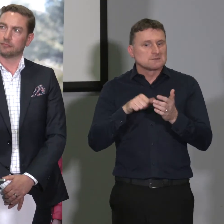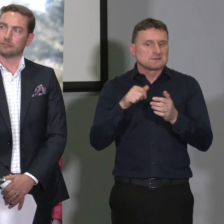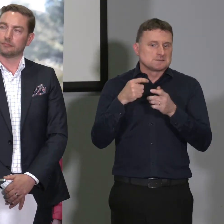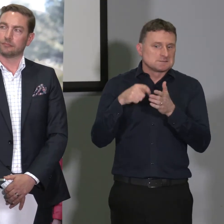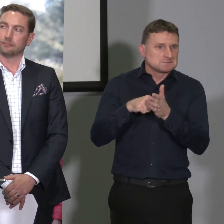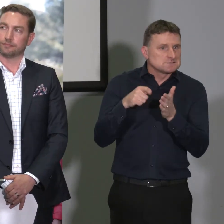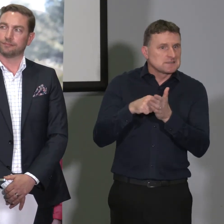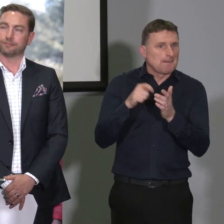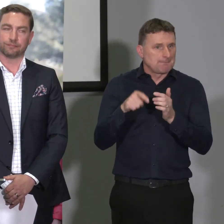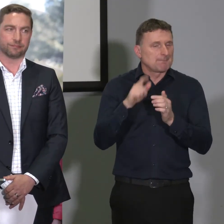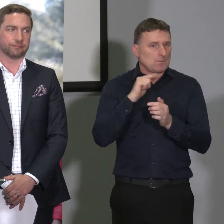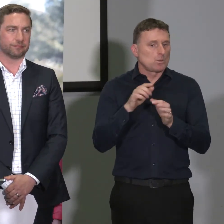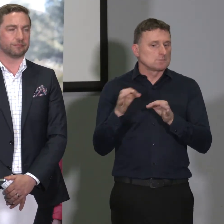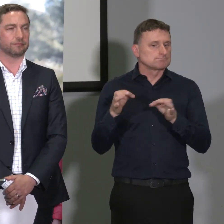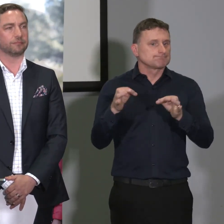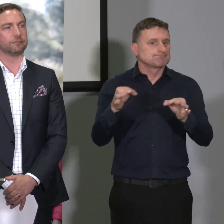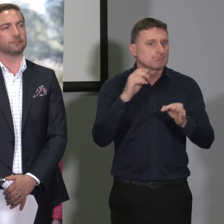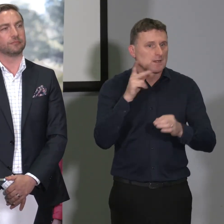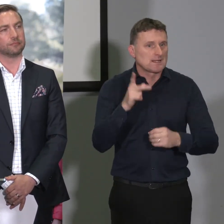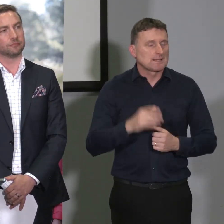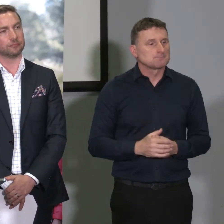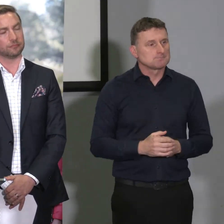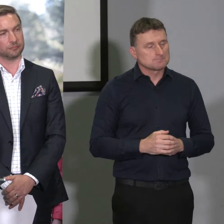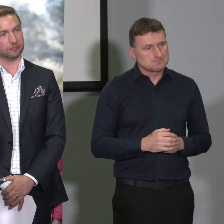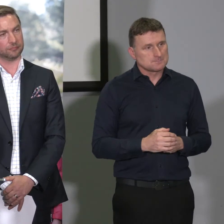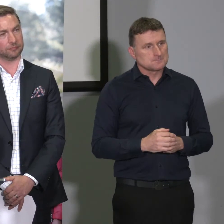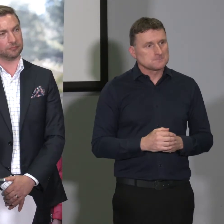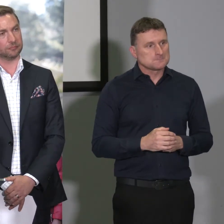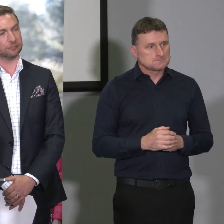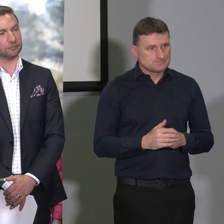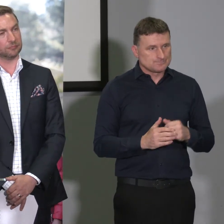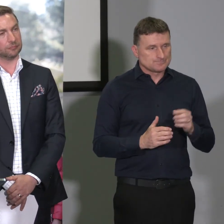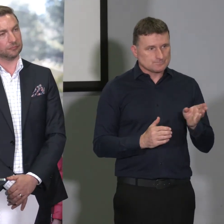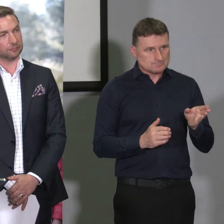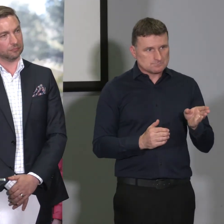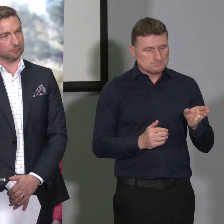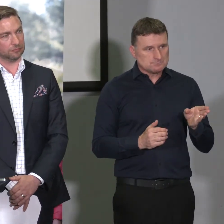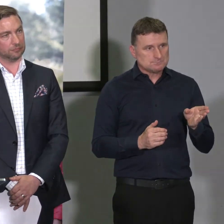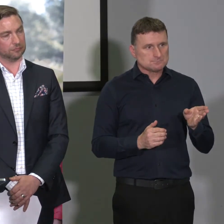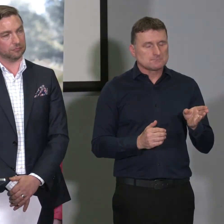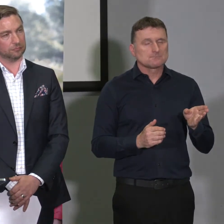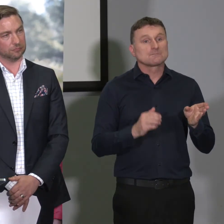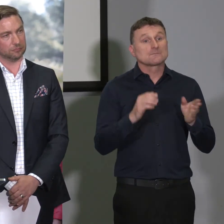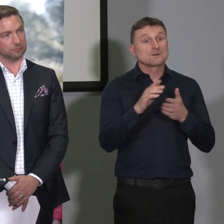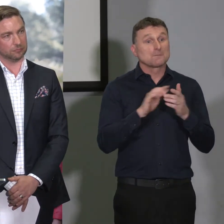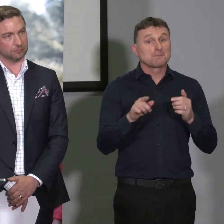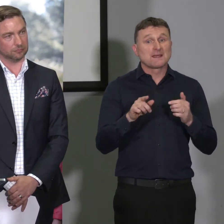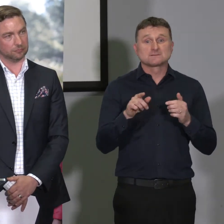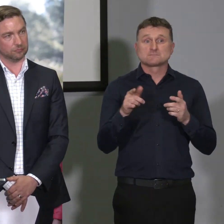point, it will be happening in some places but not a spread. So it's not happening